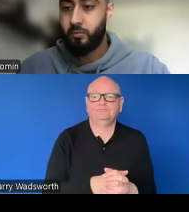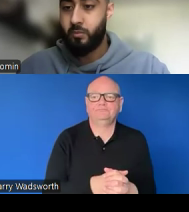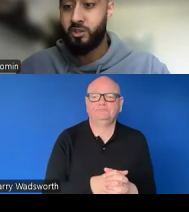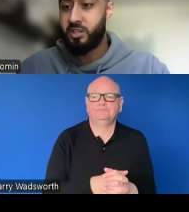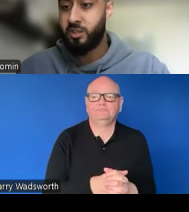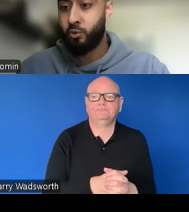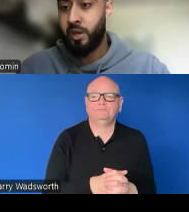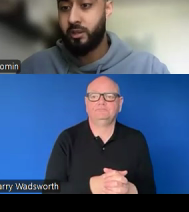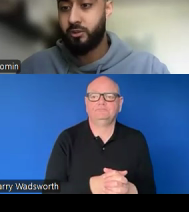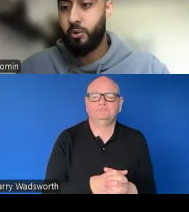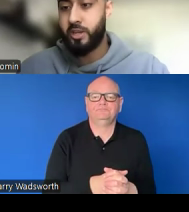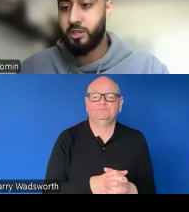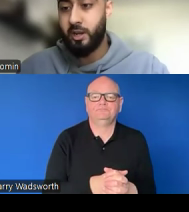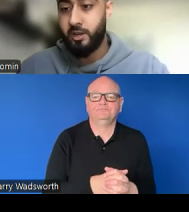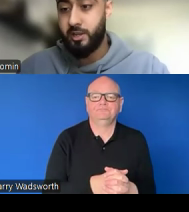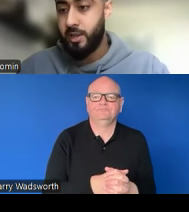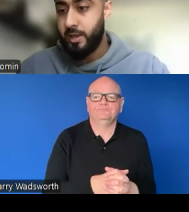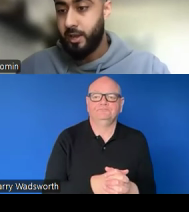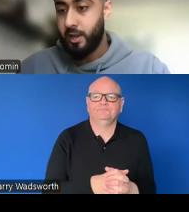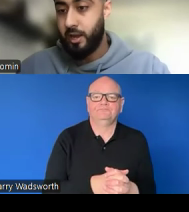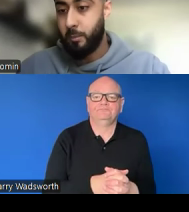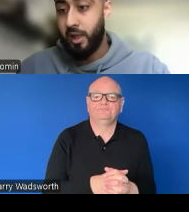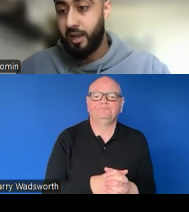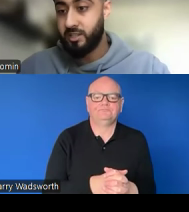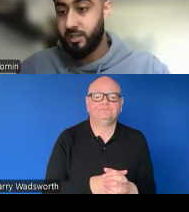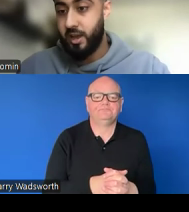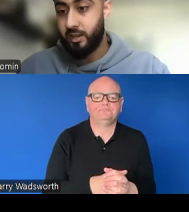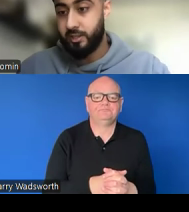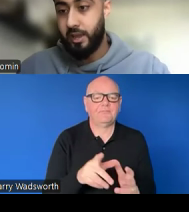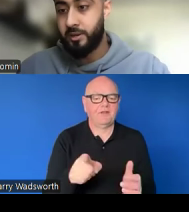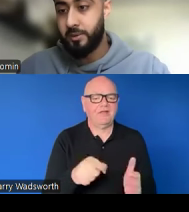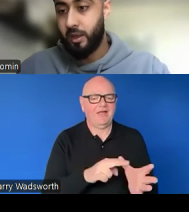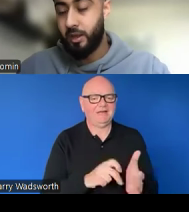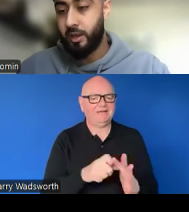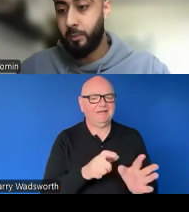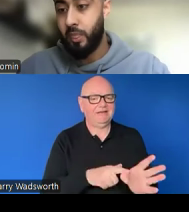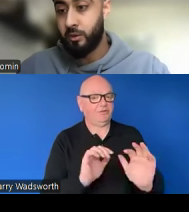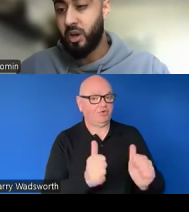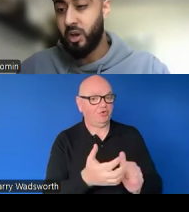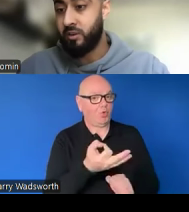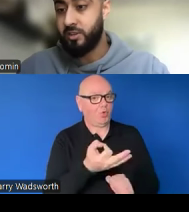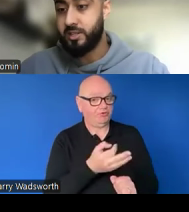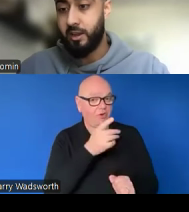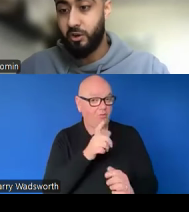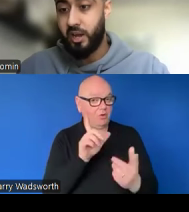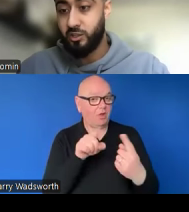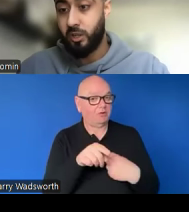Yes, so that's a great question, Andy. I'll answer that at the end. I do have a slide on it as well.